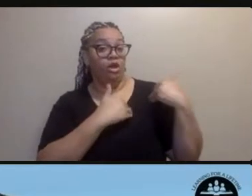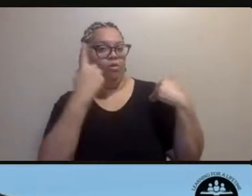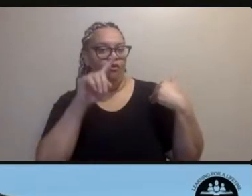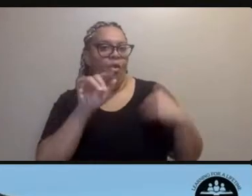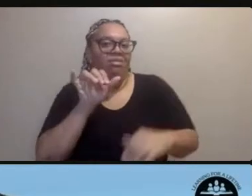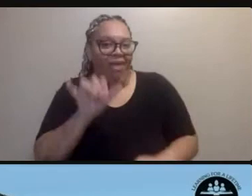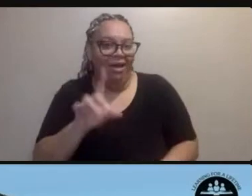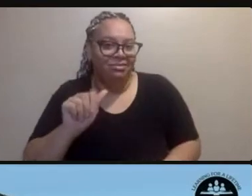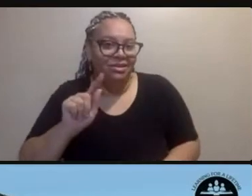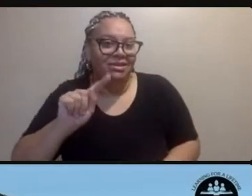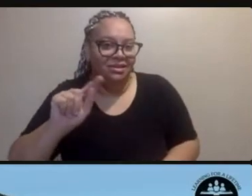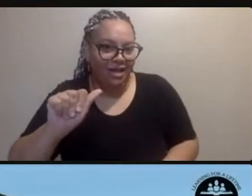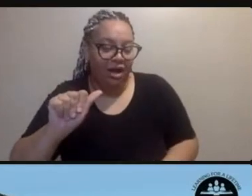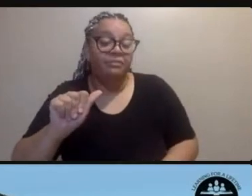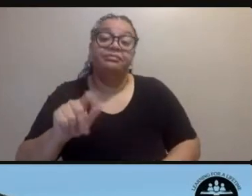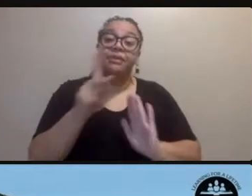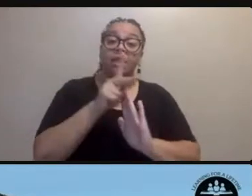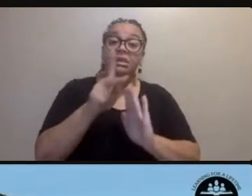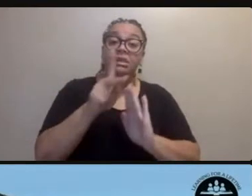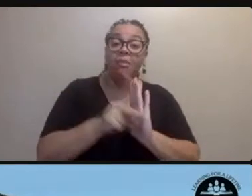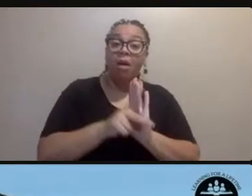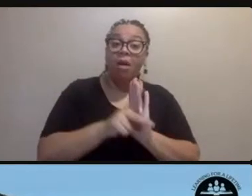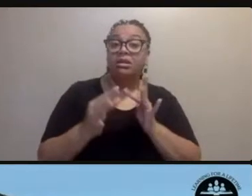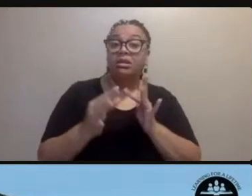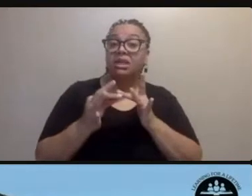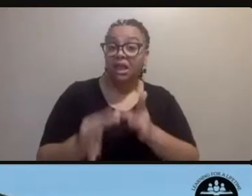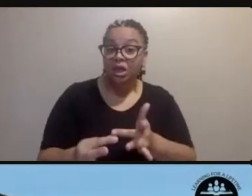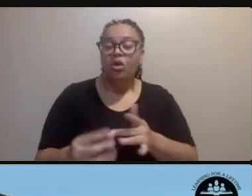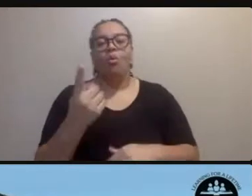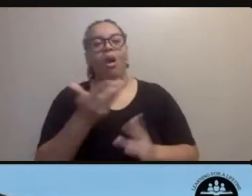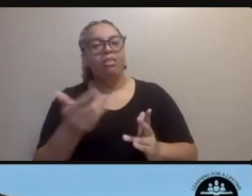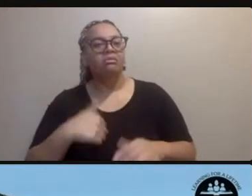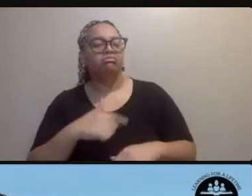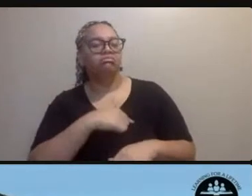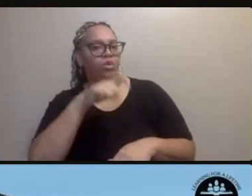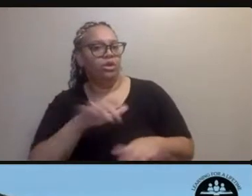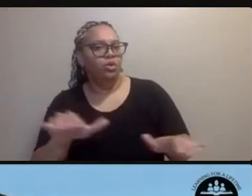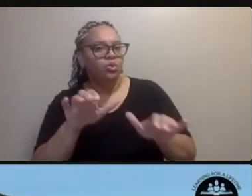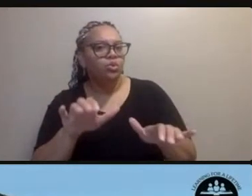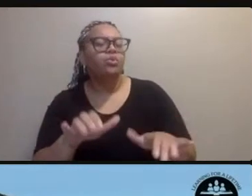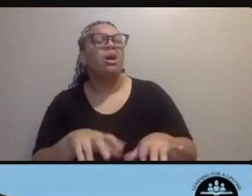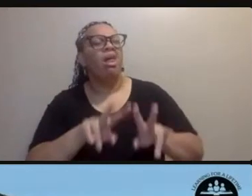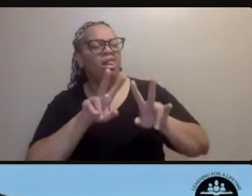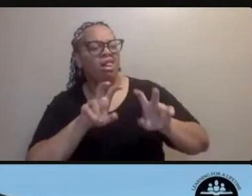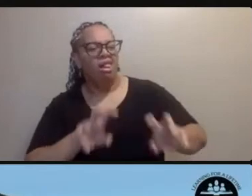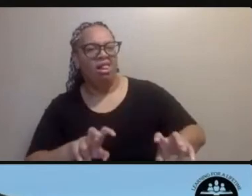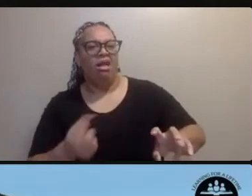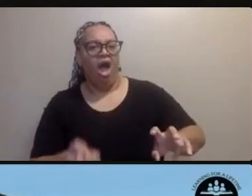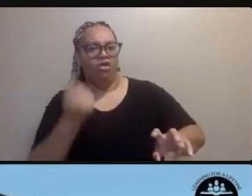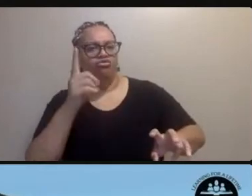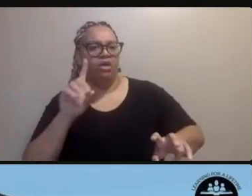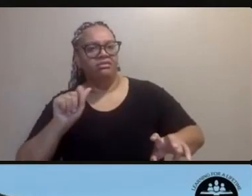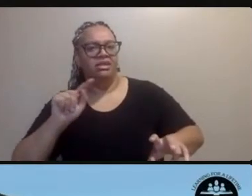AND THEN WE CAN HOLD THEN WE CAN HOLD OURSELVES ACCOUNTABLE TO THAT DATA.